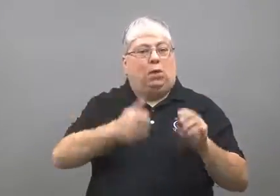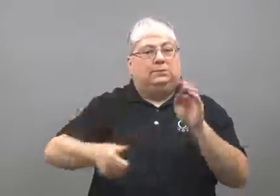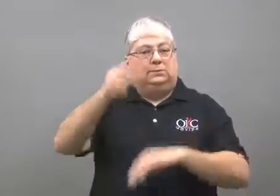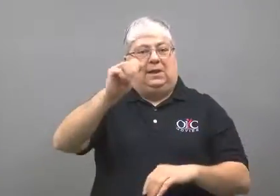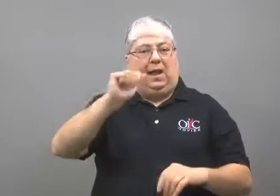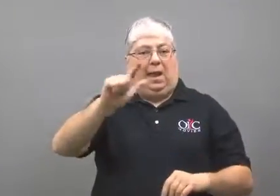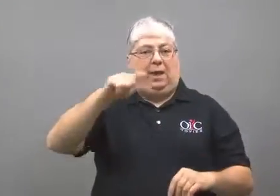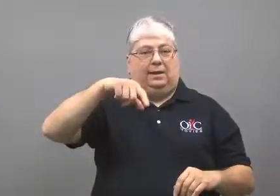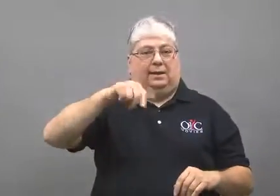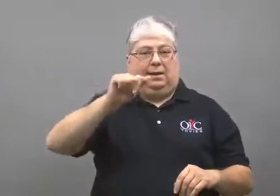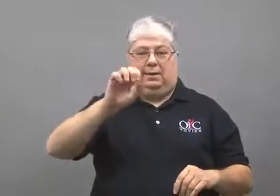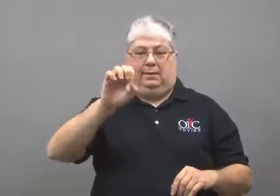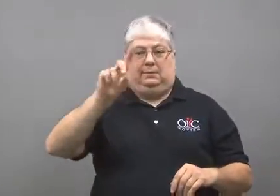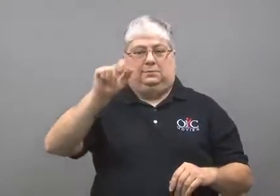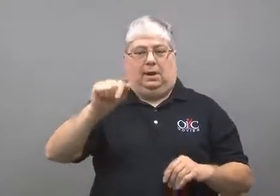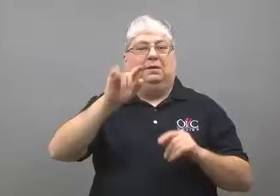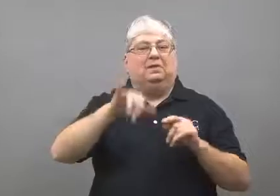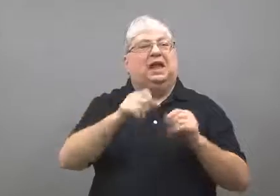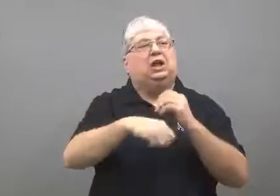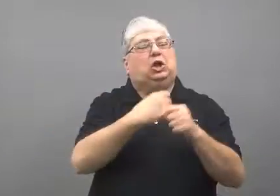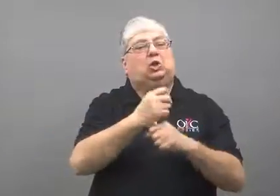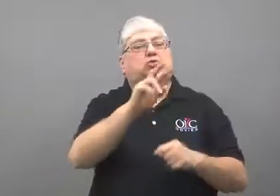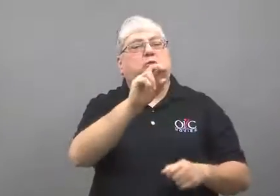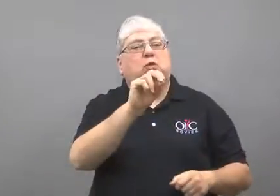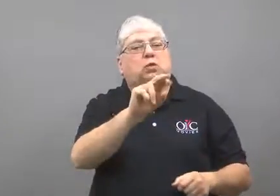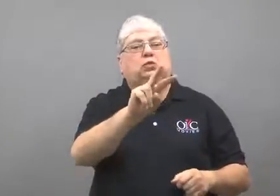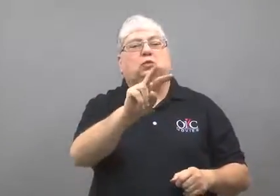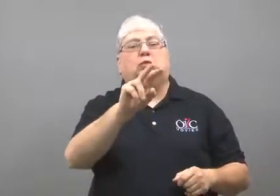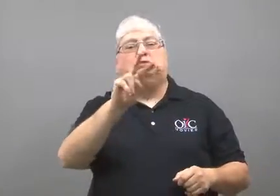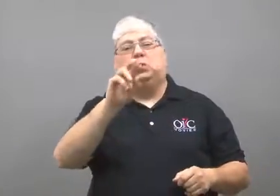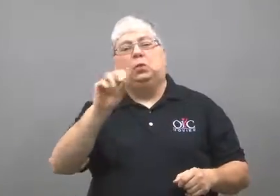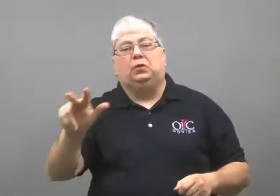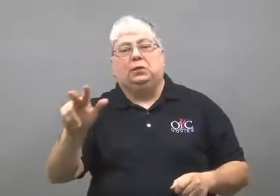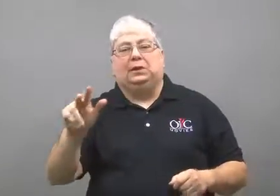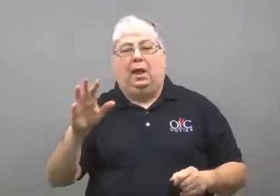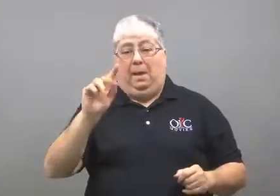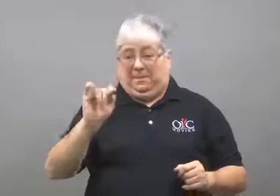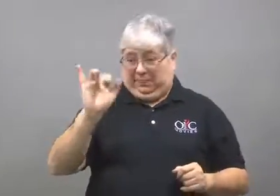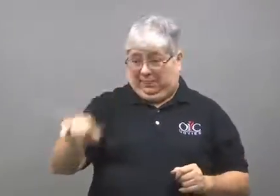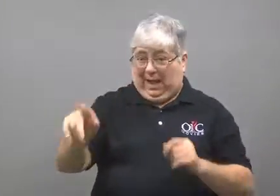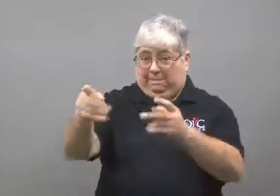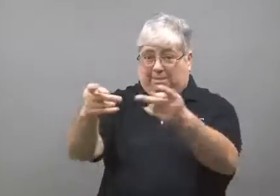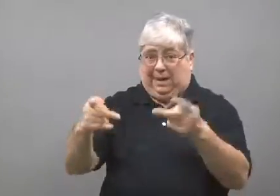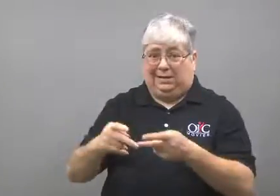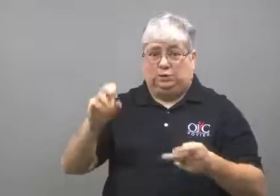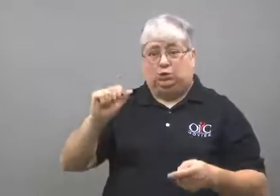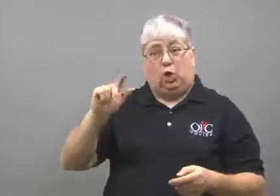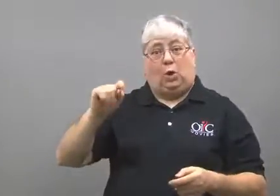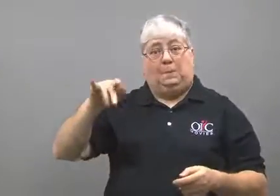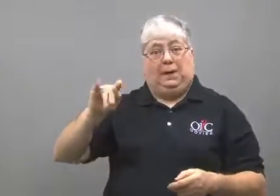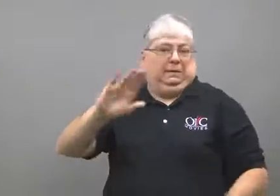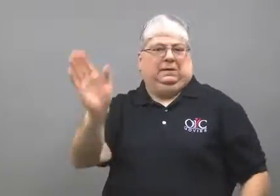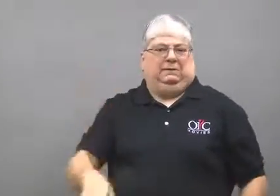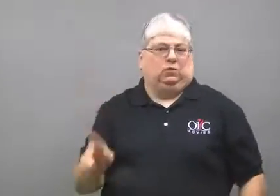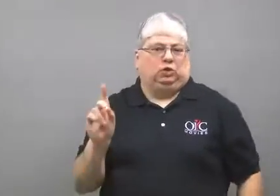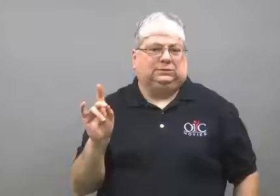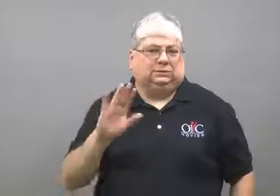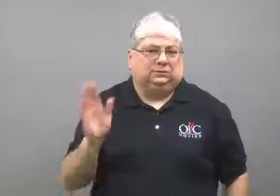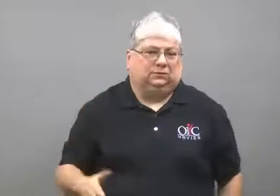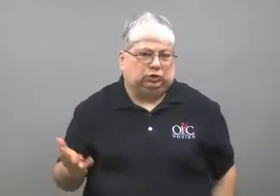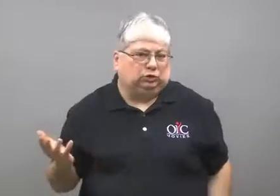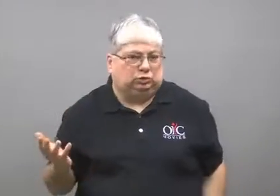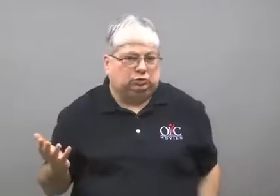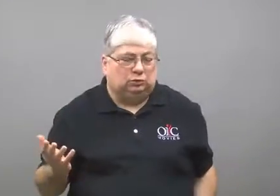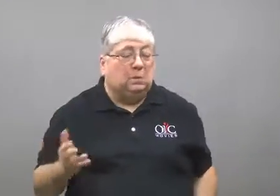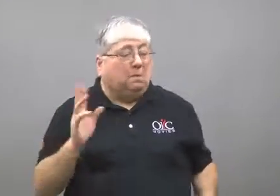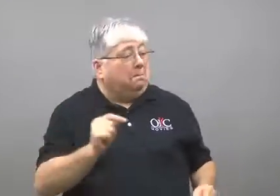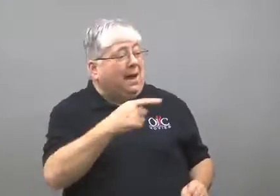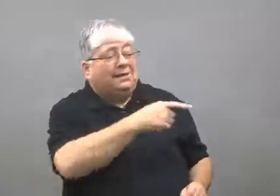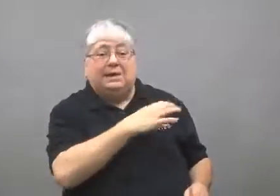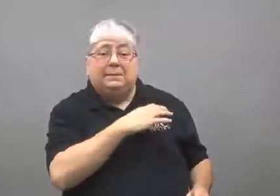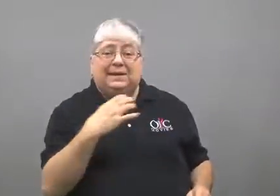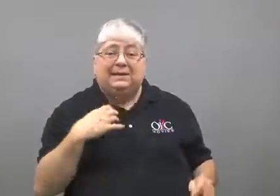who were Al-Qaeda leaders in 2002 and 2003, but never in the salt pits.